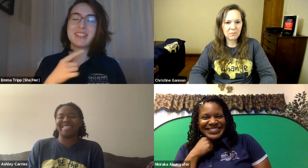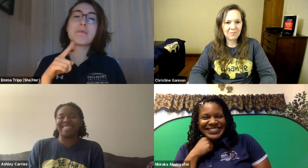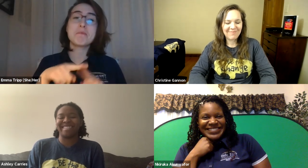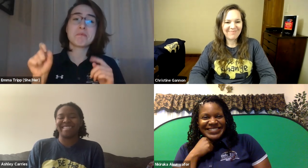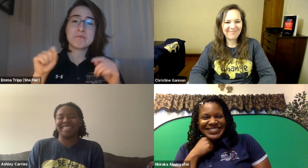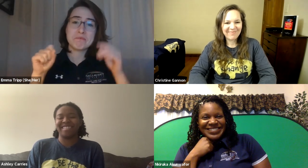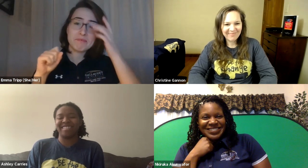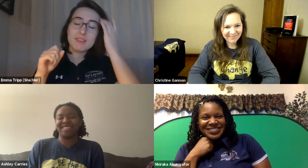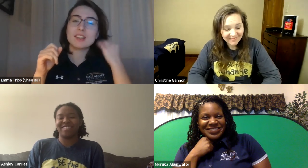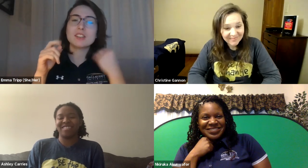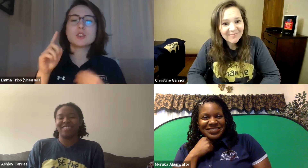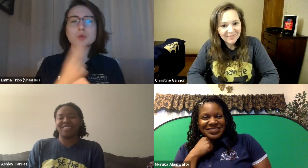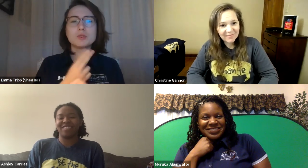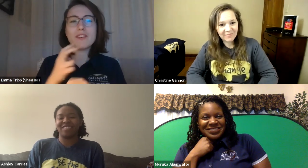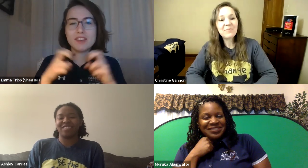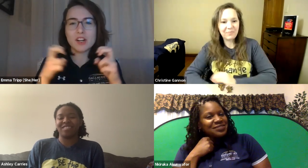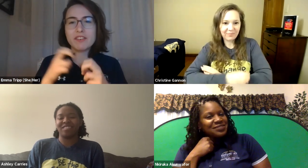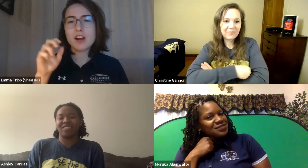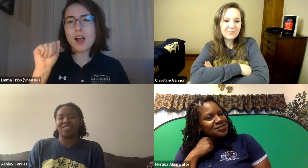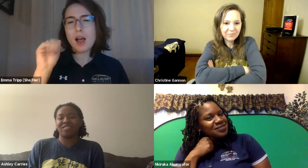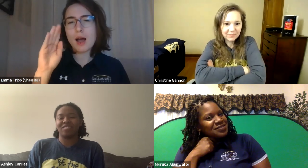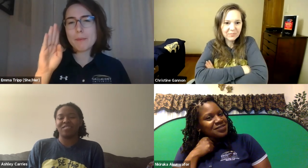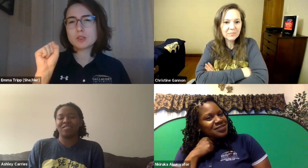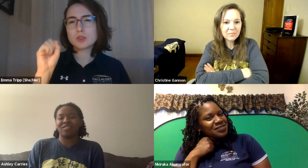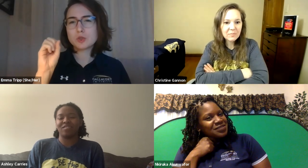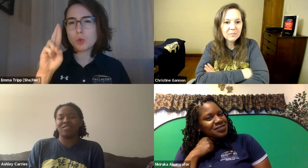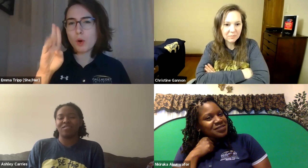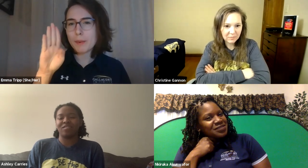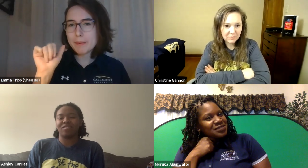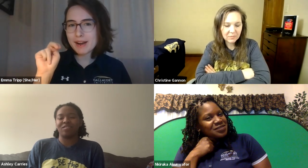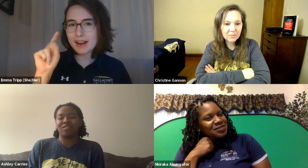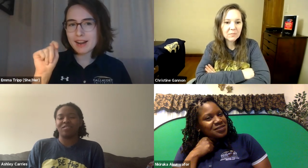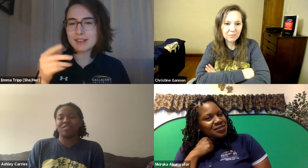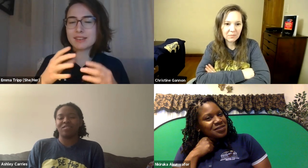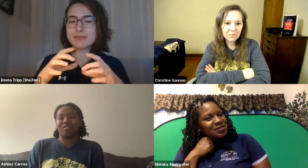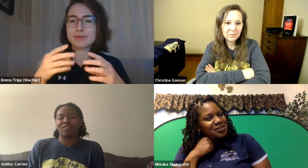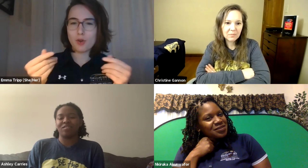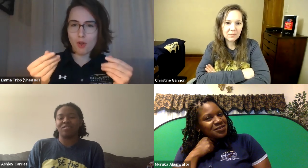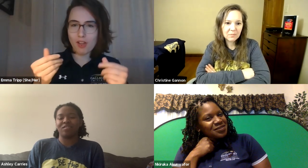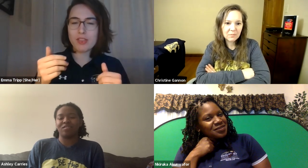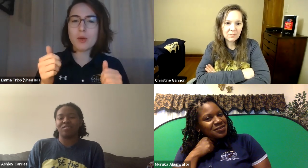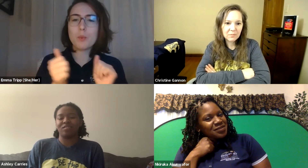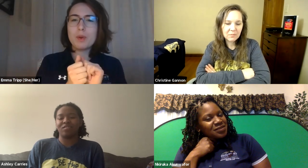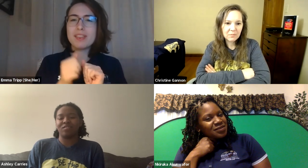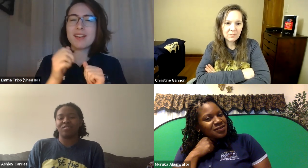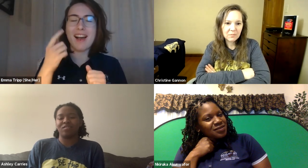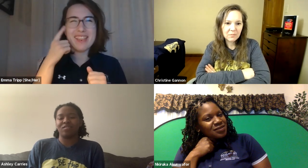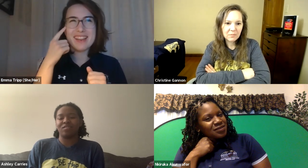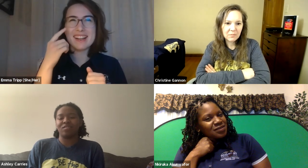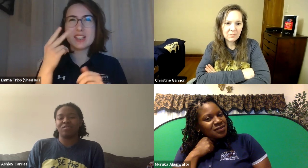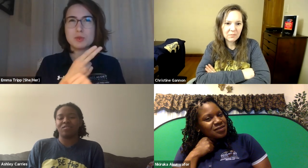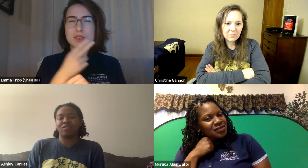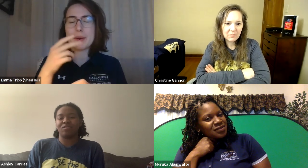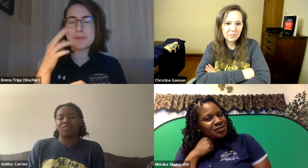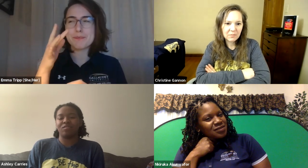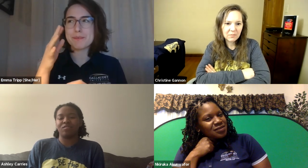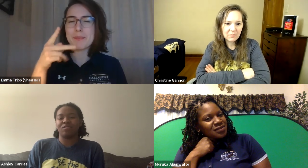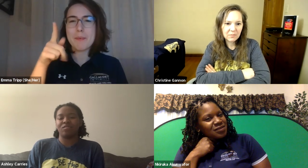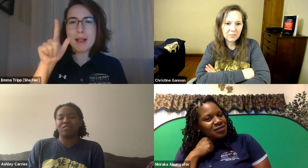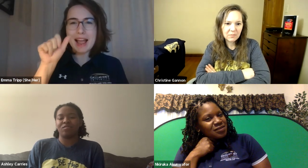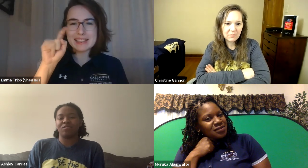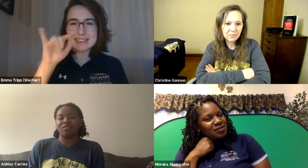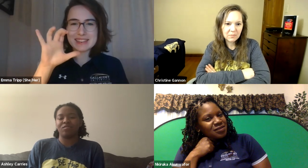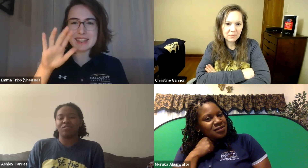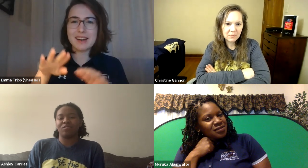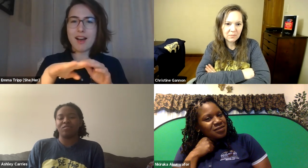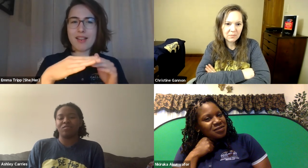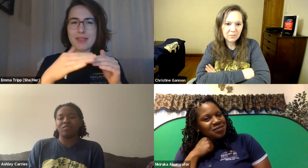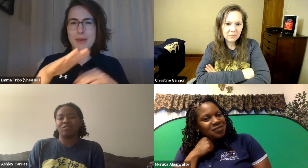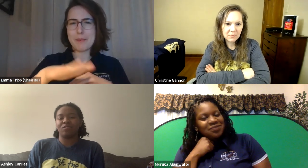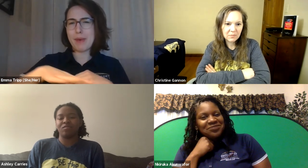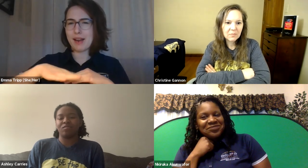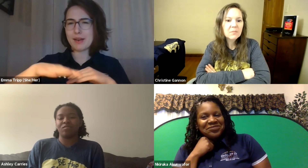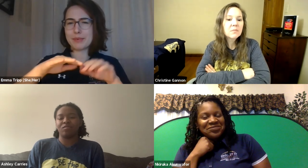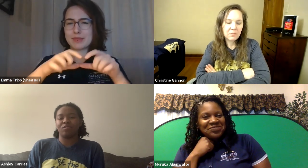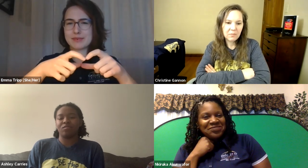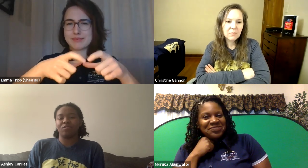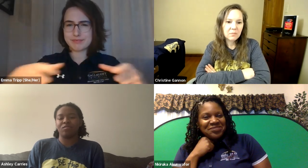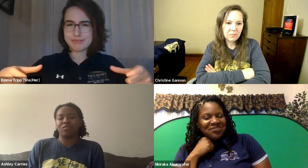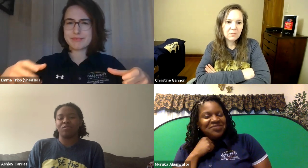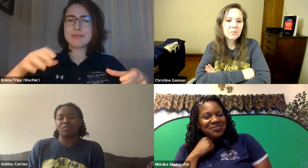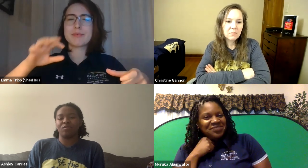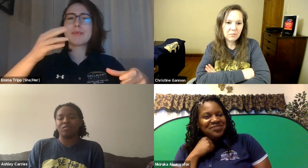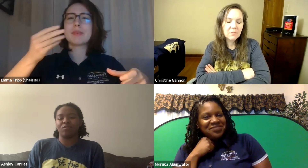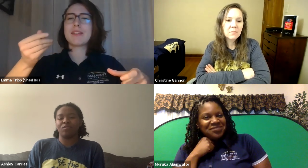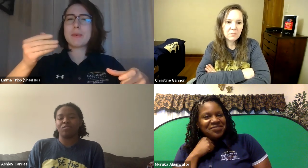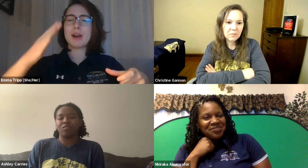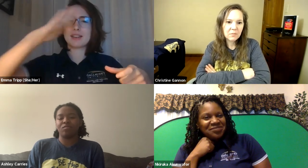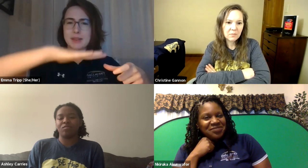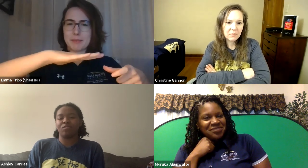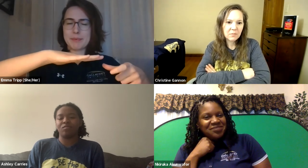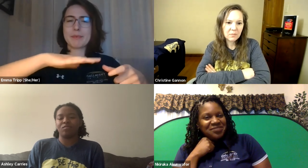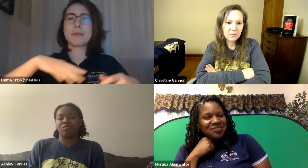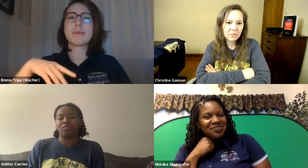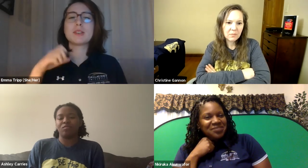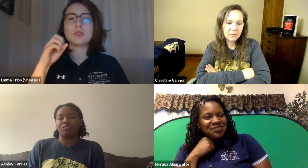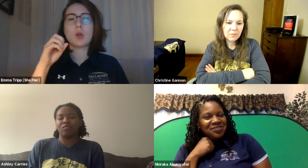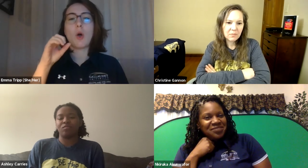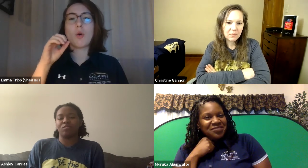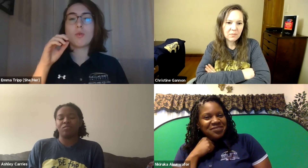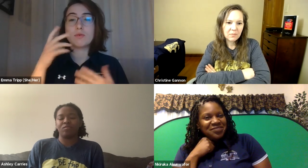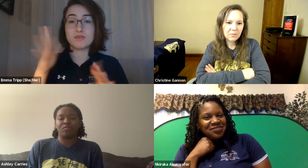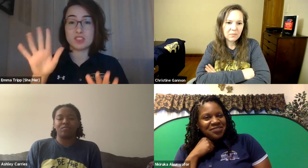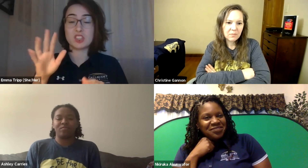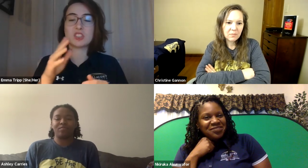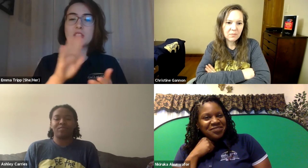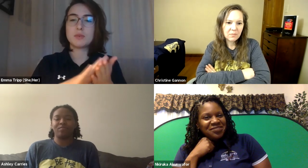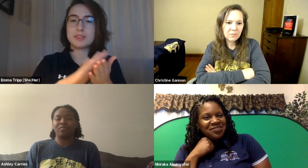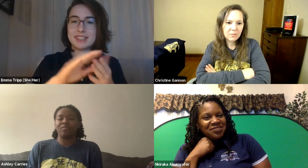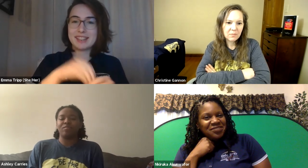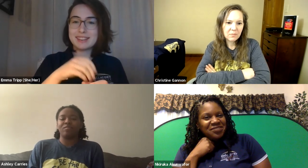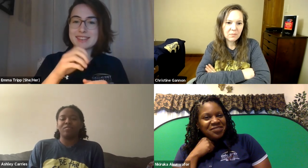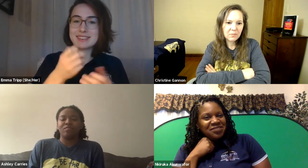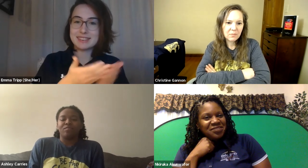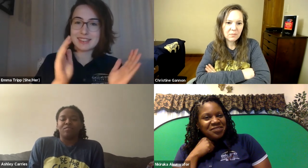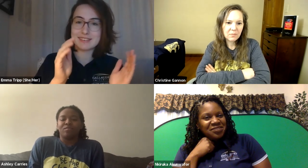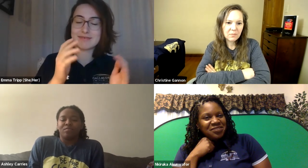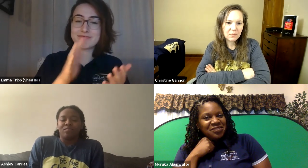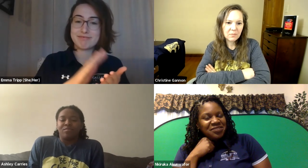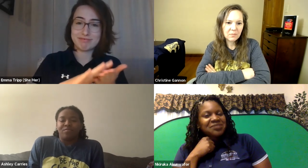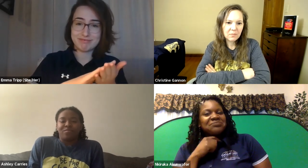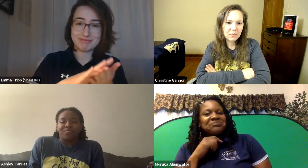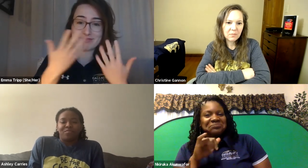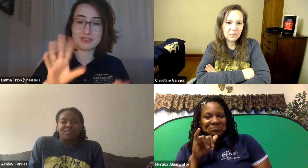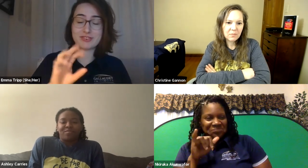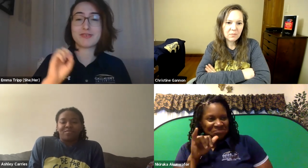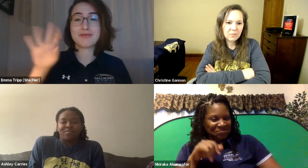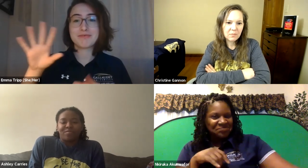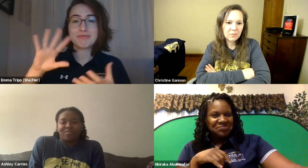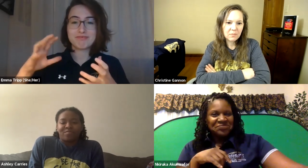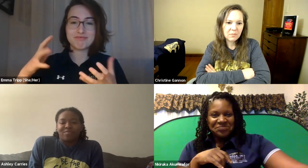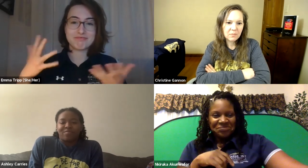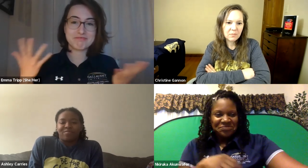But yeah, it uses a very absorbent type of cloth and I think a plastic lining at the bottom. When you're done with the pad, you clean it in the sink and throw it in with the laundry